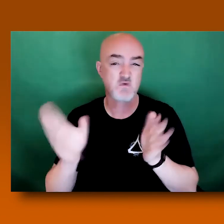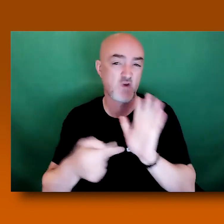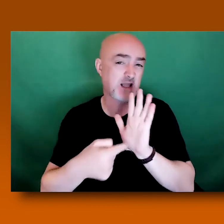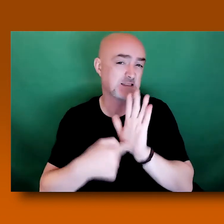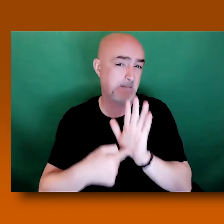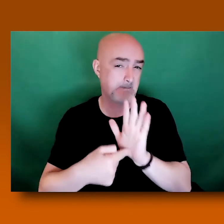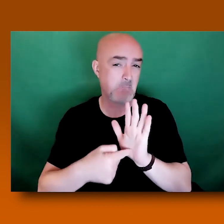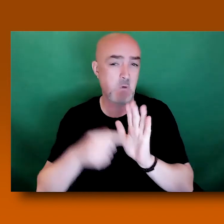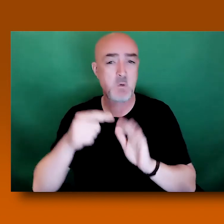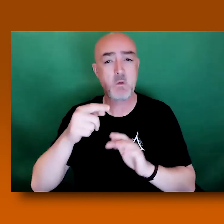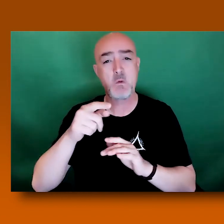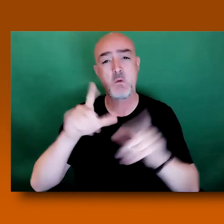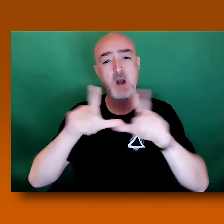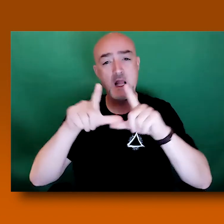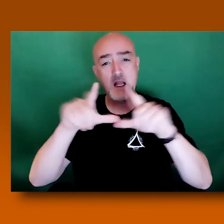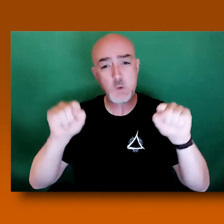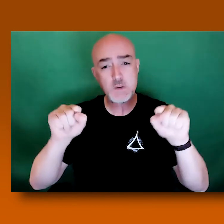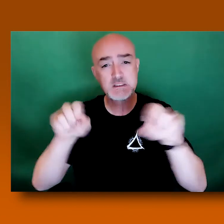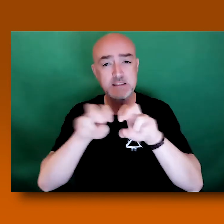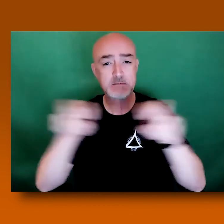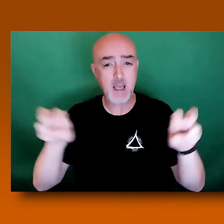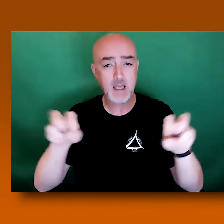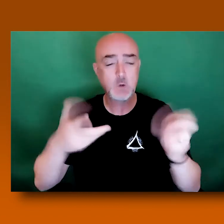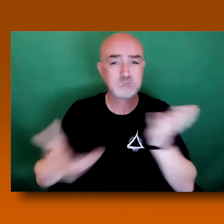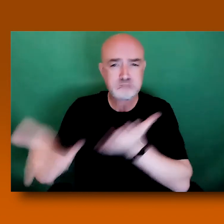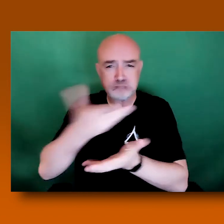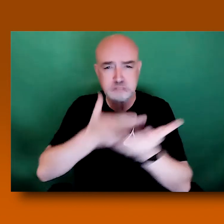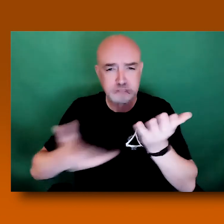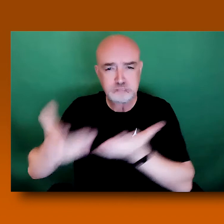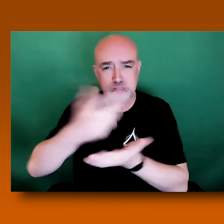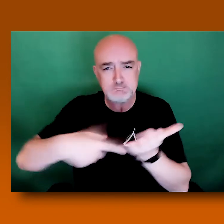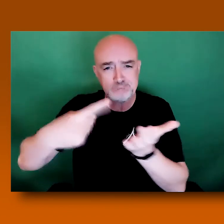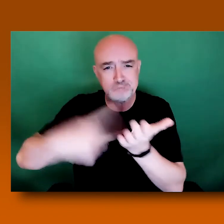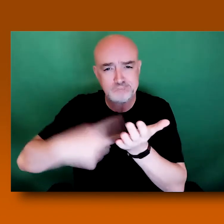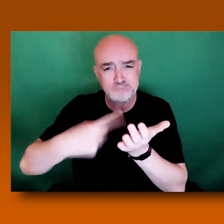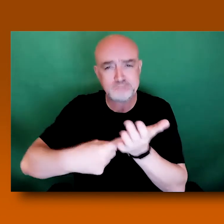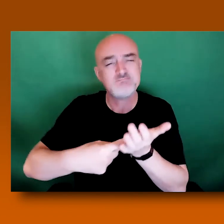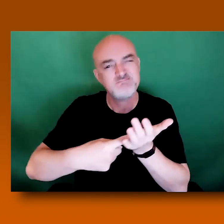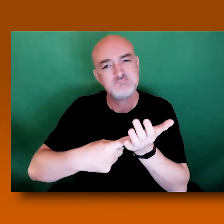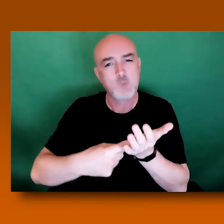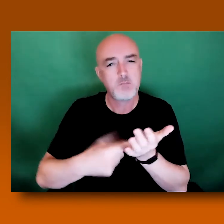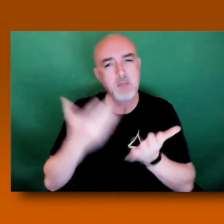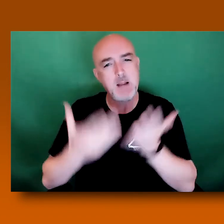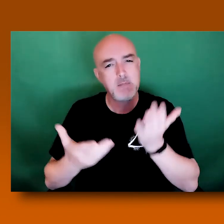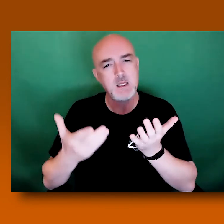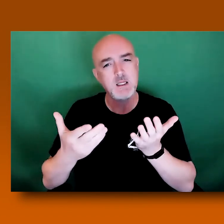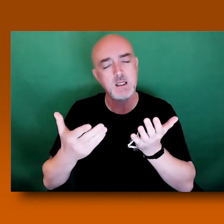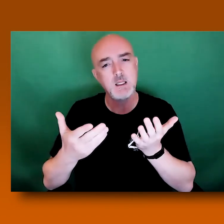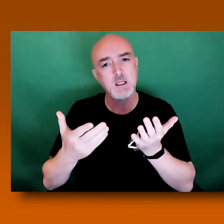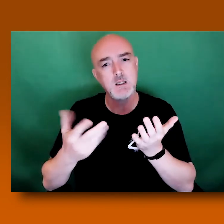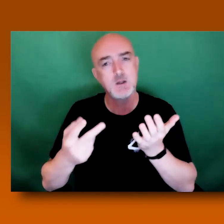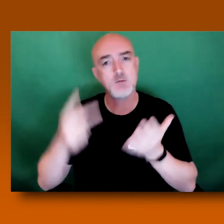So, for example, if a linguistic panel was discussing over a application,